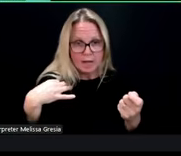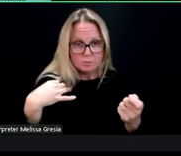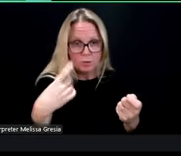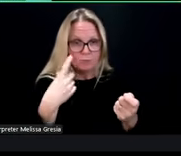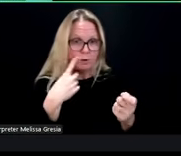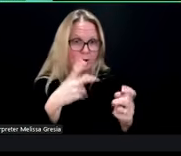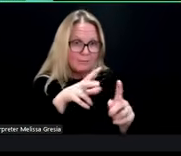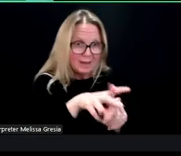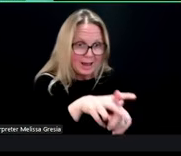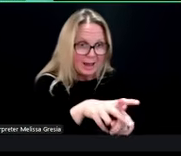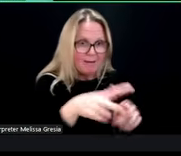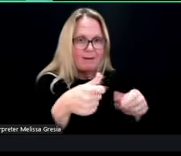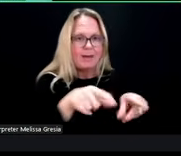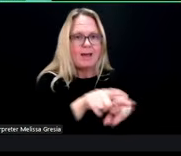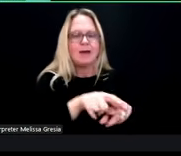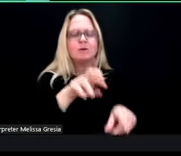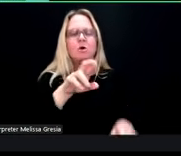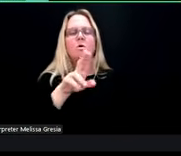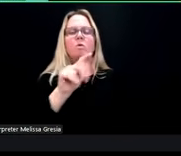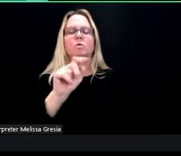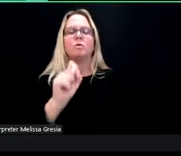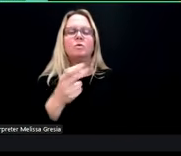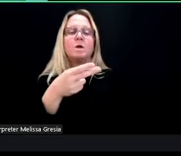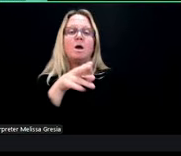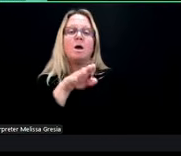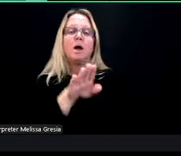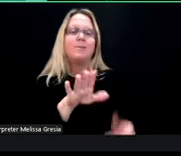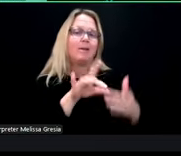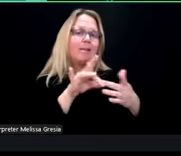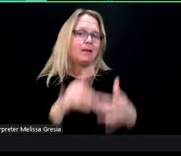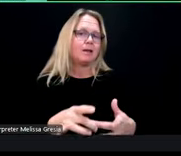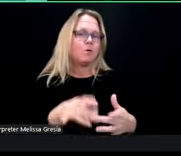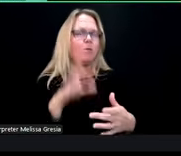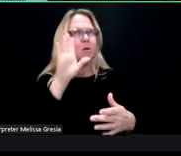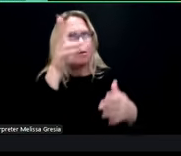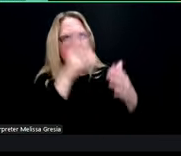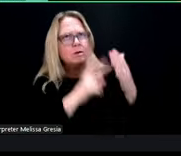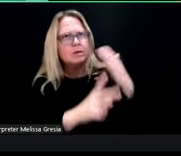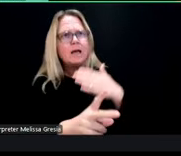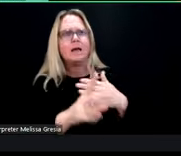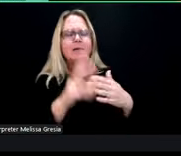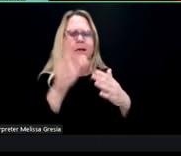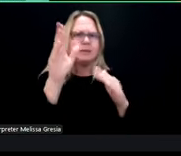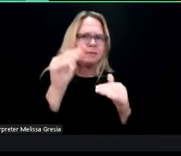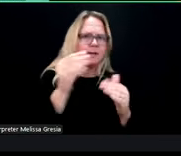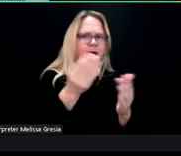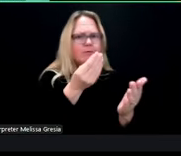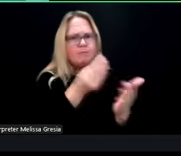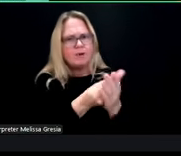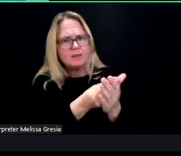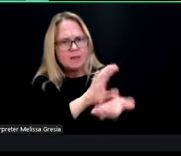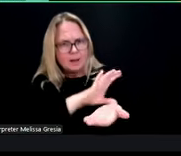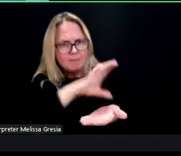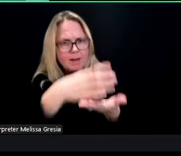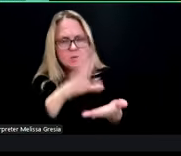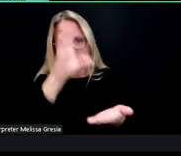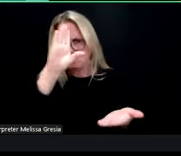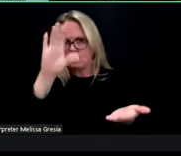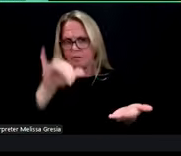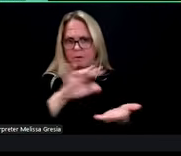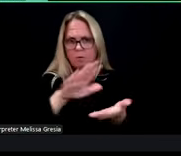as a roots hub lead. We will project anticipated funding amounts knowing that all of this that we